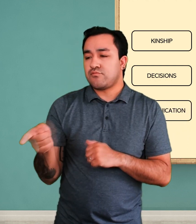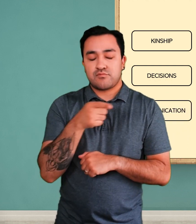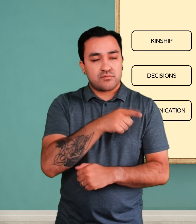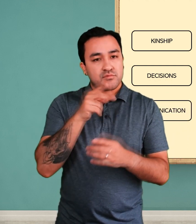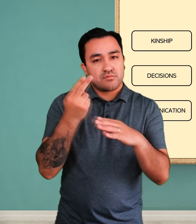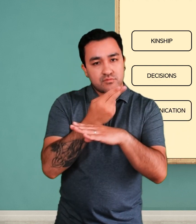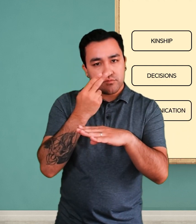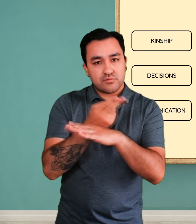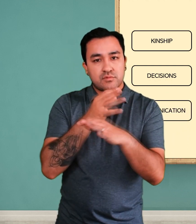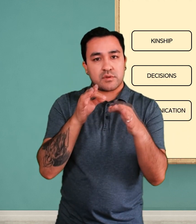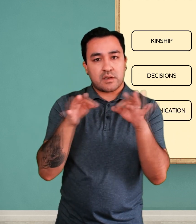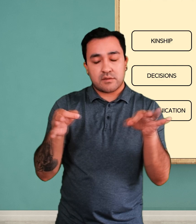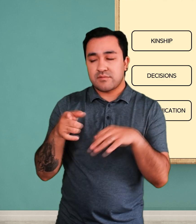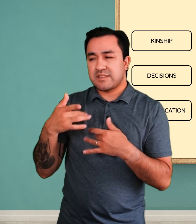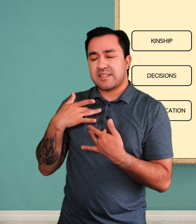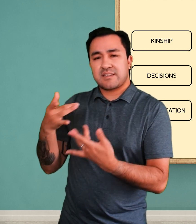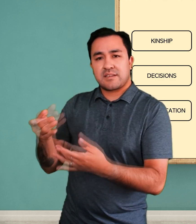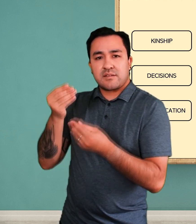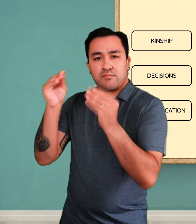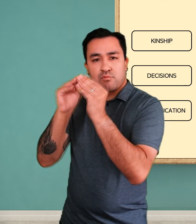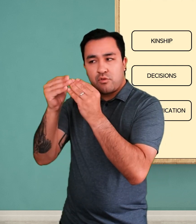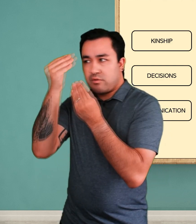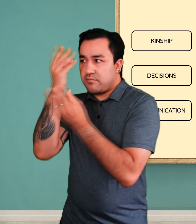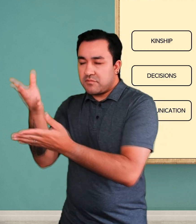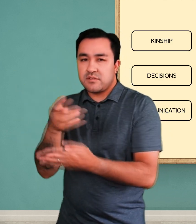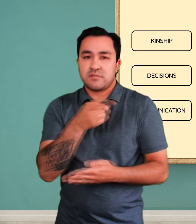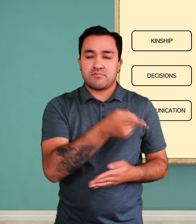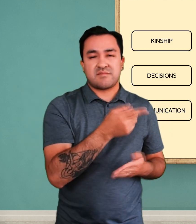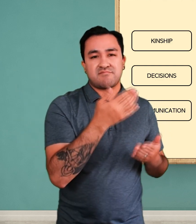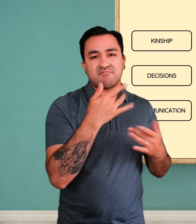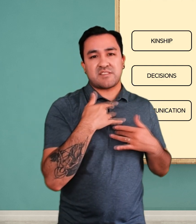gives you more information, “I am going to the store to get the grocery items we